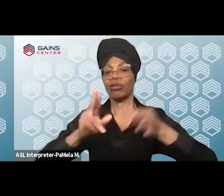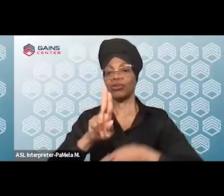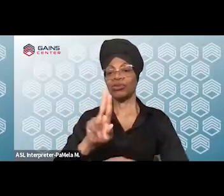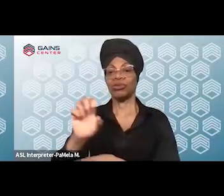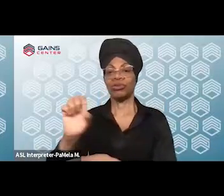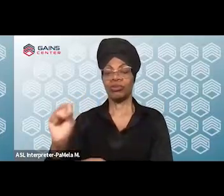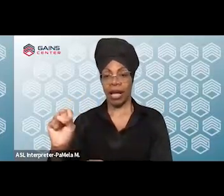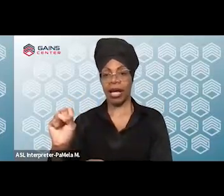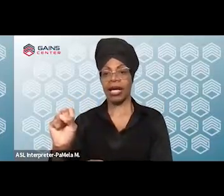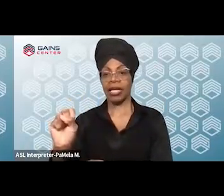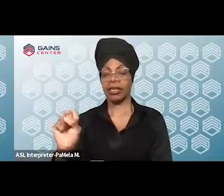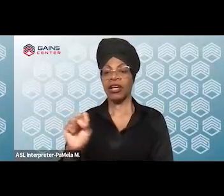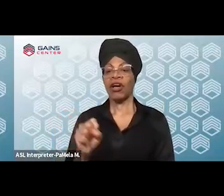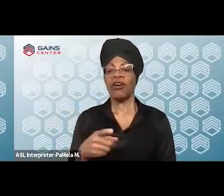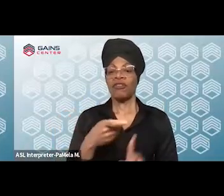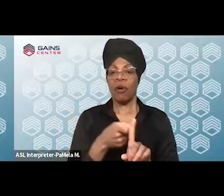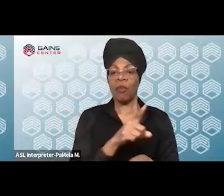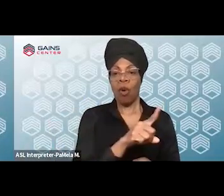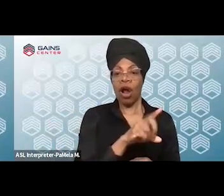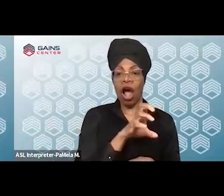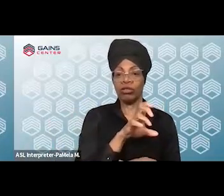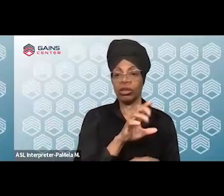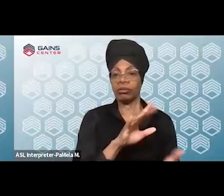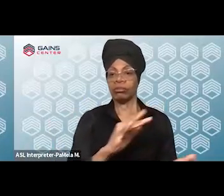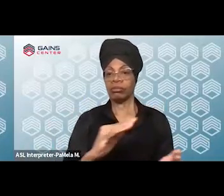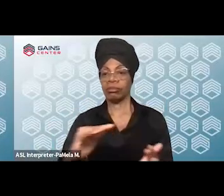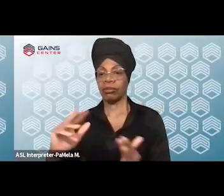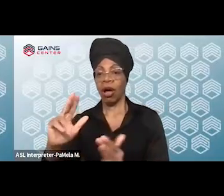from approximately 100 to more than 3,000 programs today.